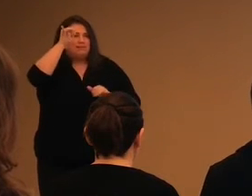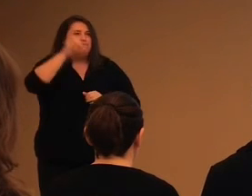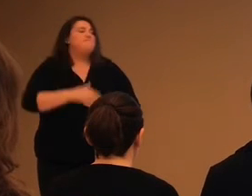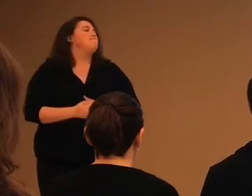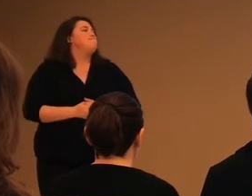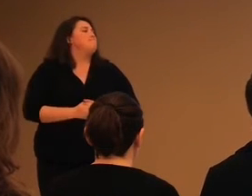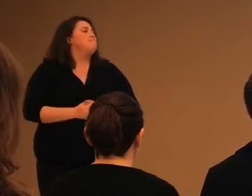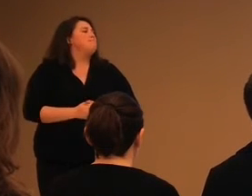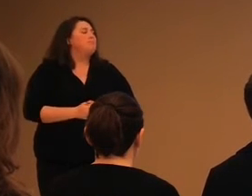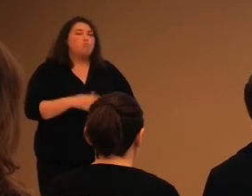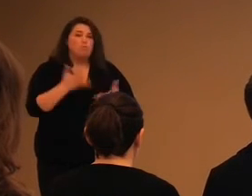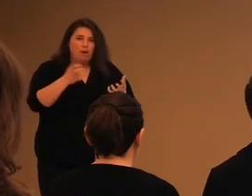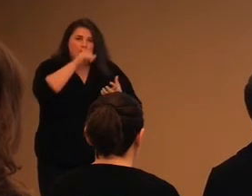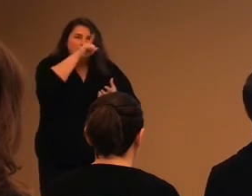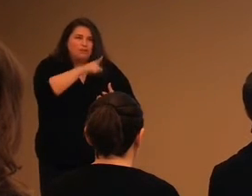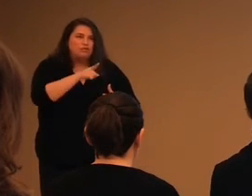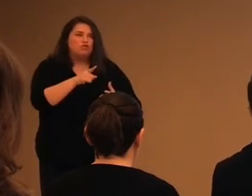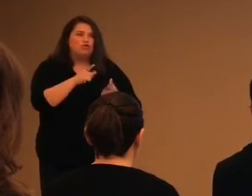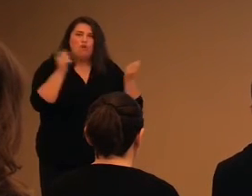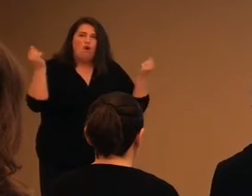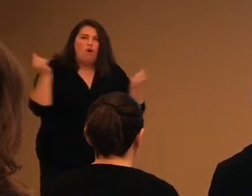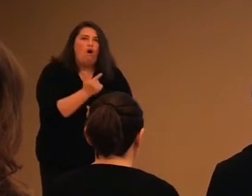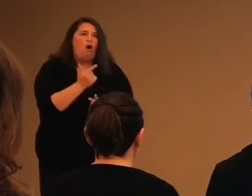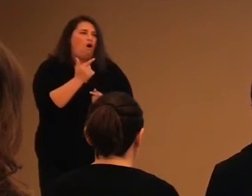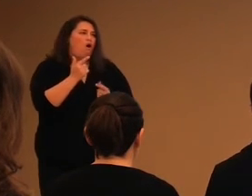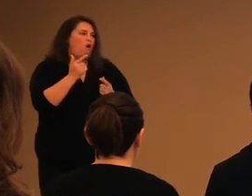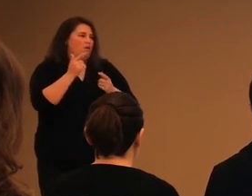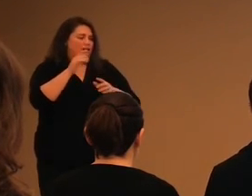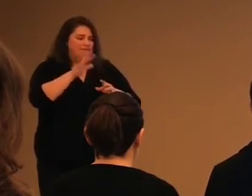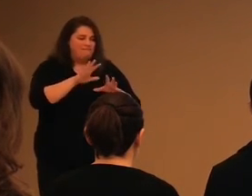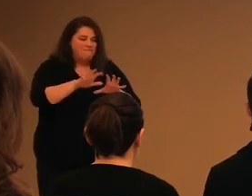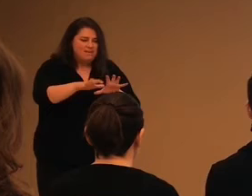But you know we want people to feel all the features and get a sense of the animal structure